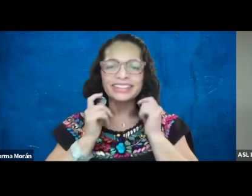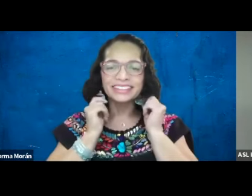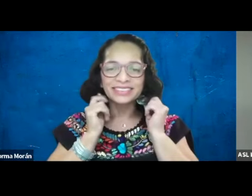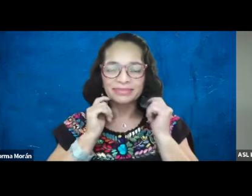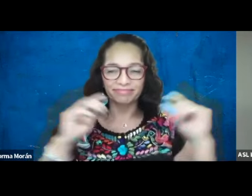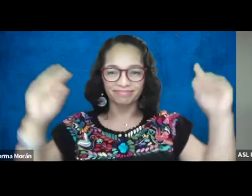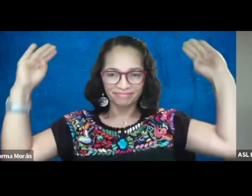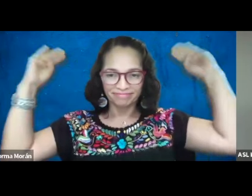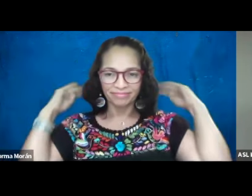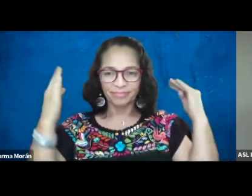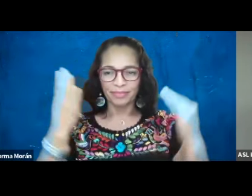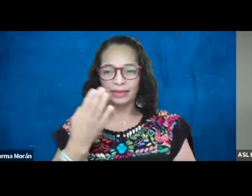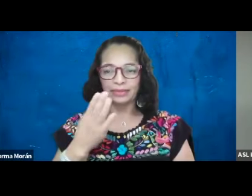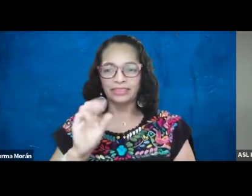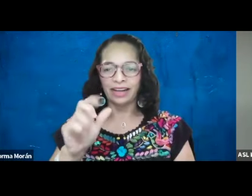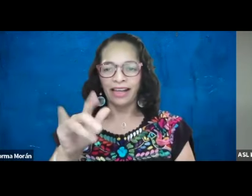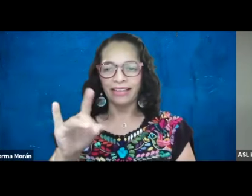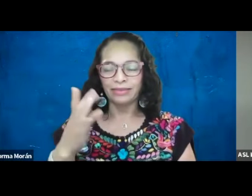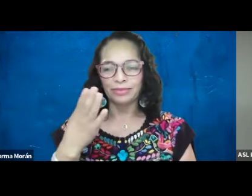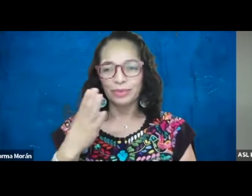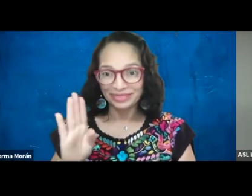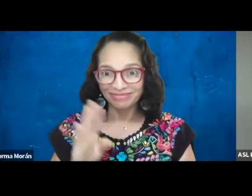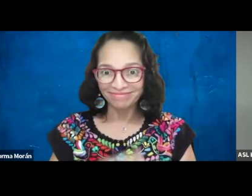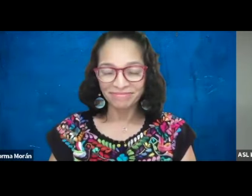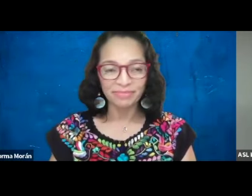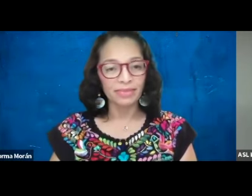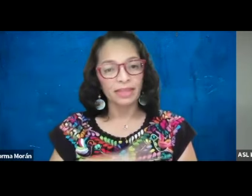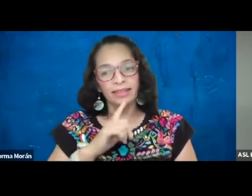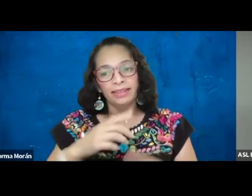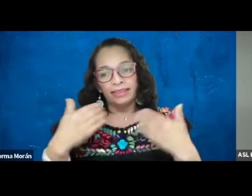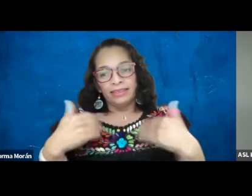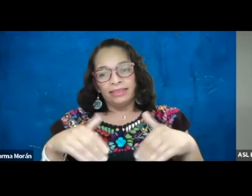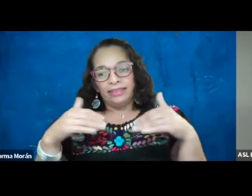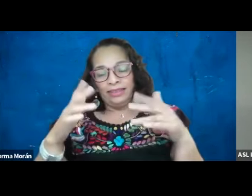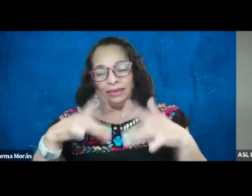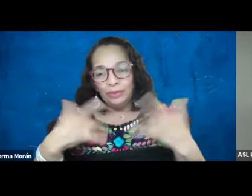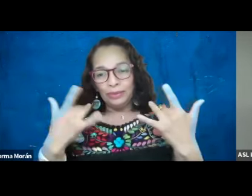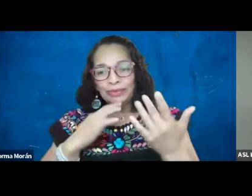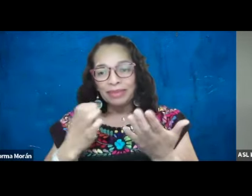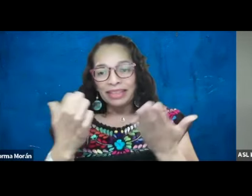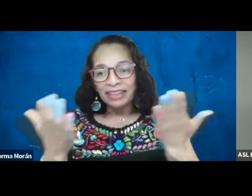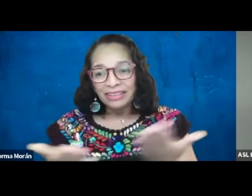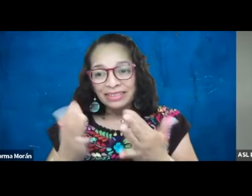shirt with glasses and earrings. I have a solid blue background behind me.